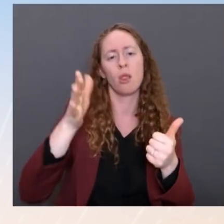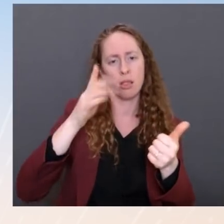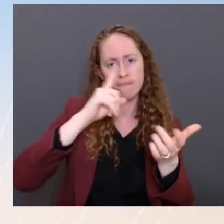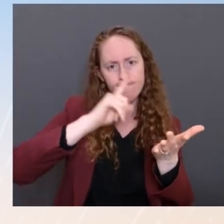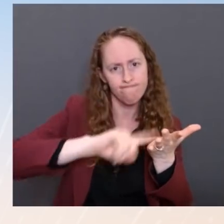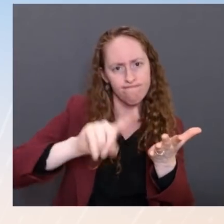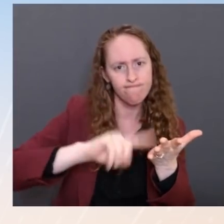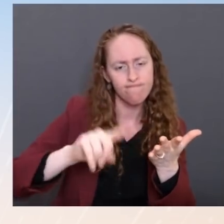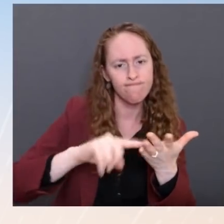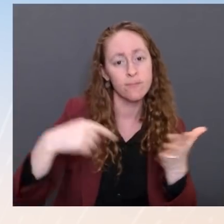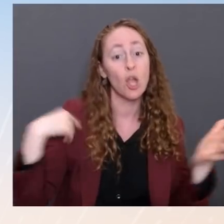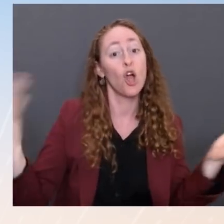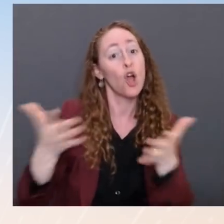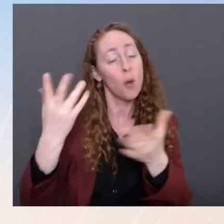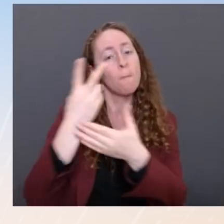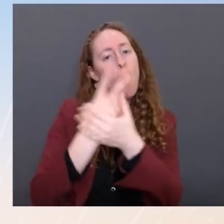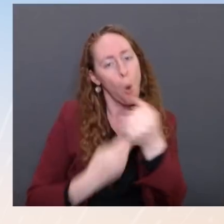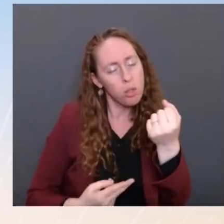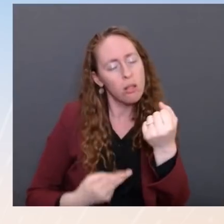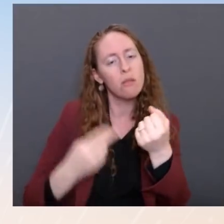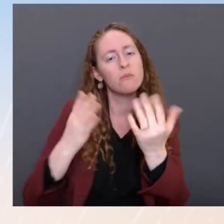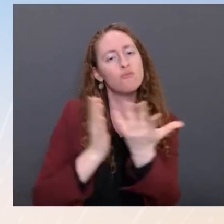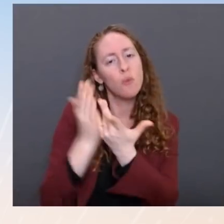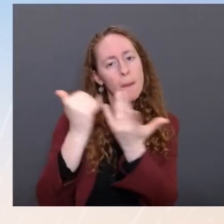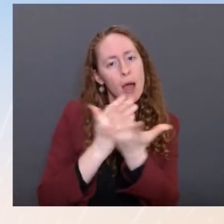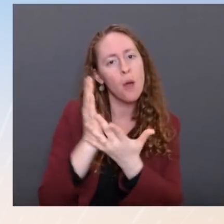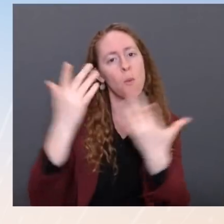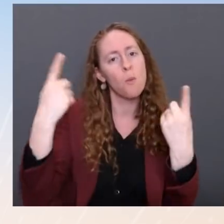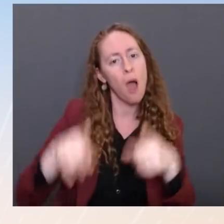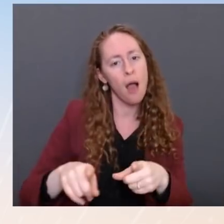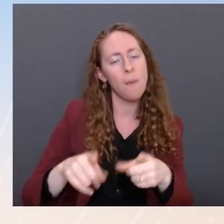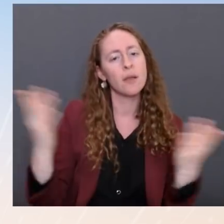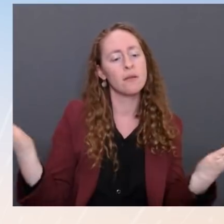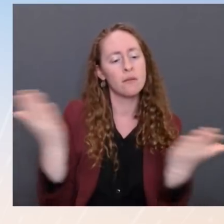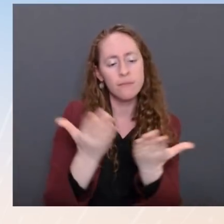and to share their findings to ensure that all evidence in this case is available and fully assessed.